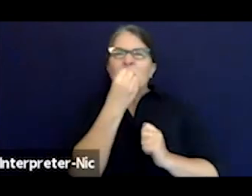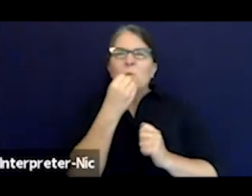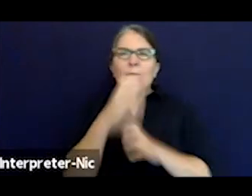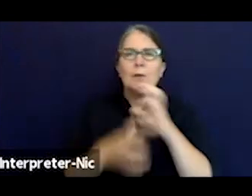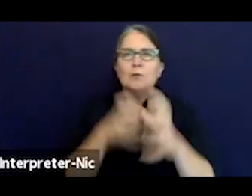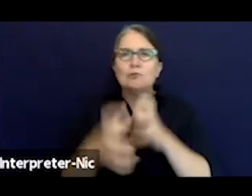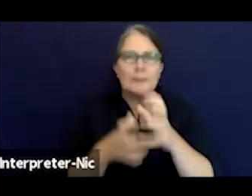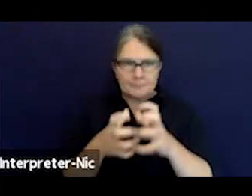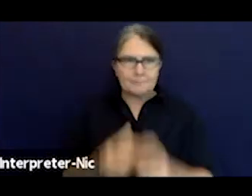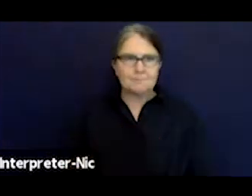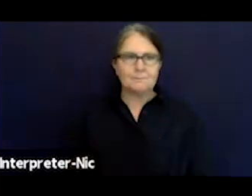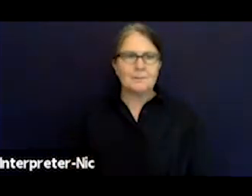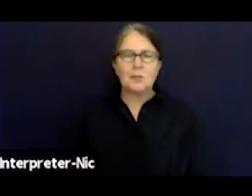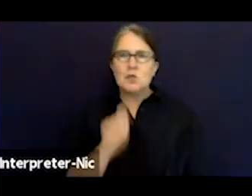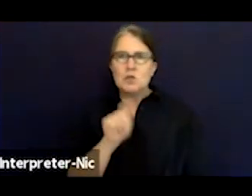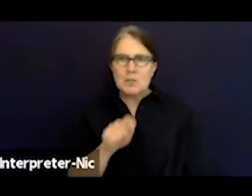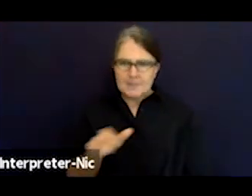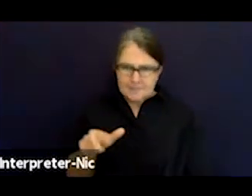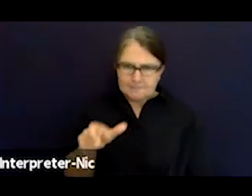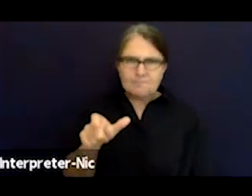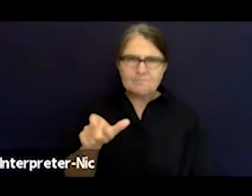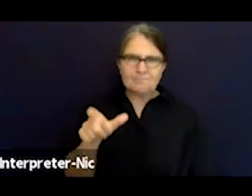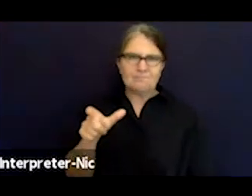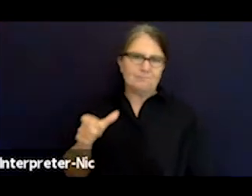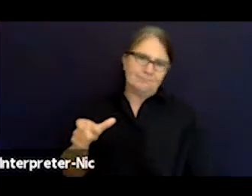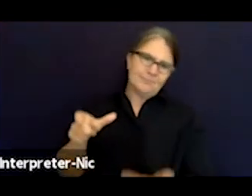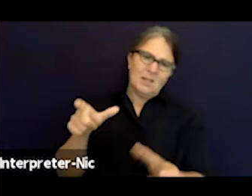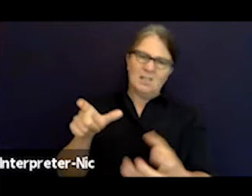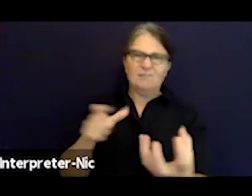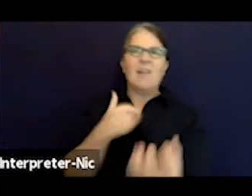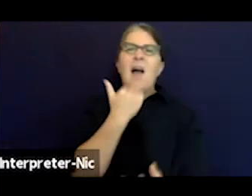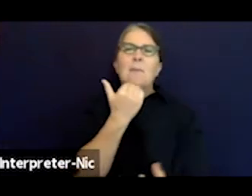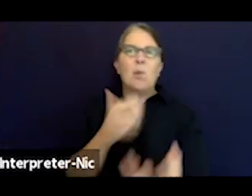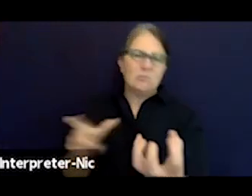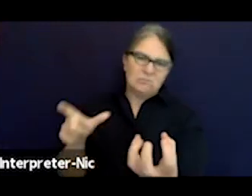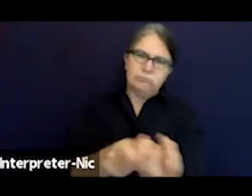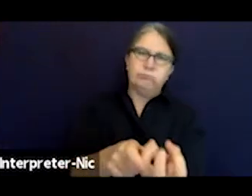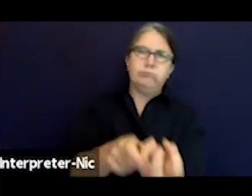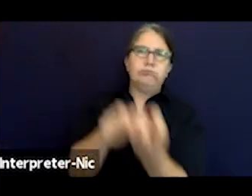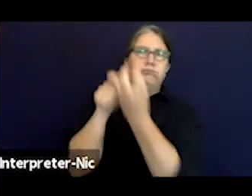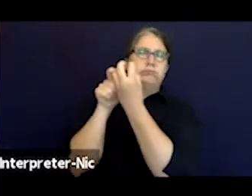and she is grabbing one piece of fruit with a long tool to take it out of the tray. What